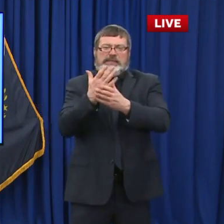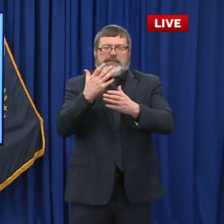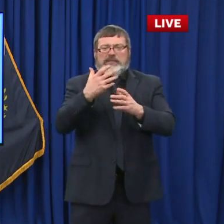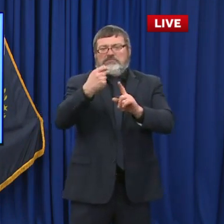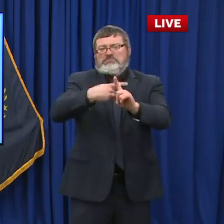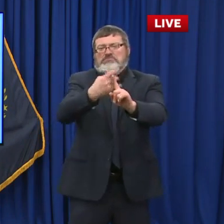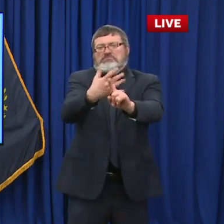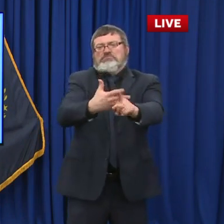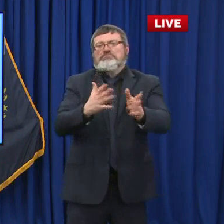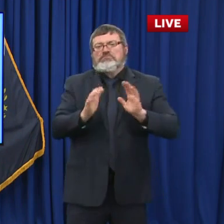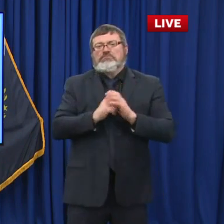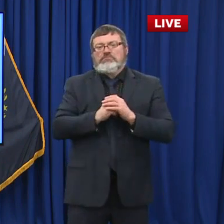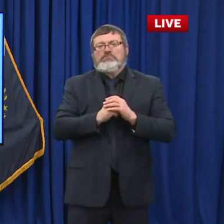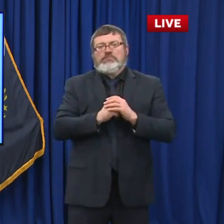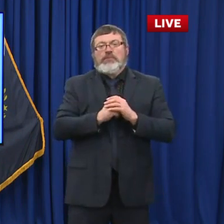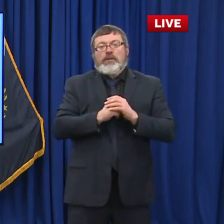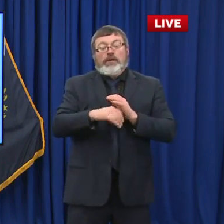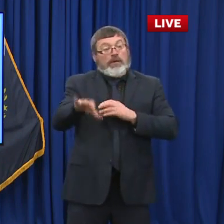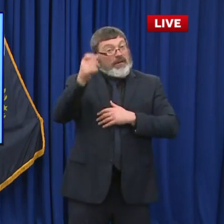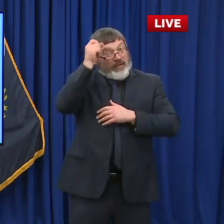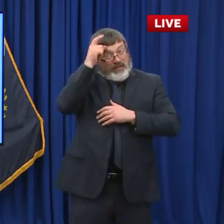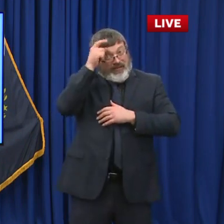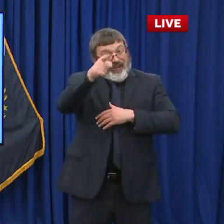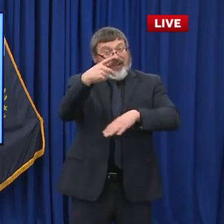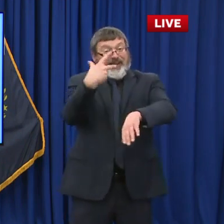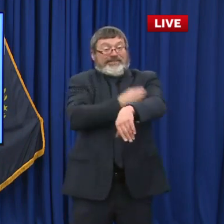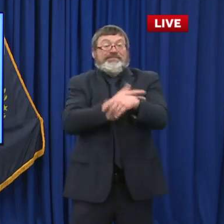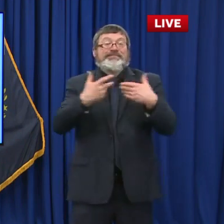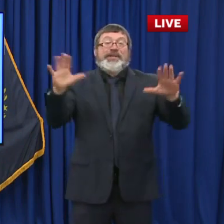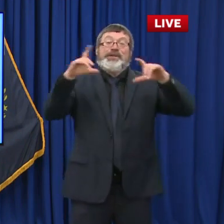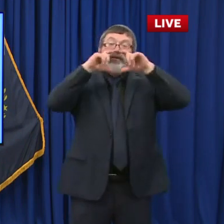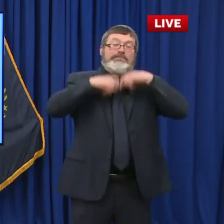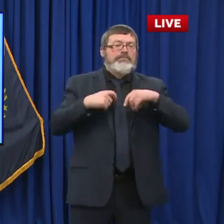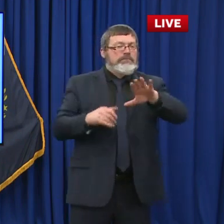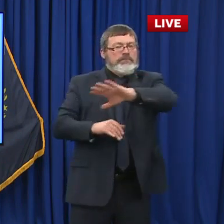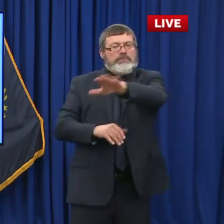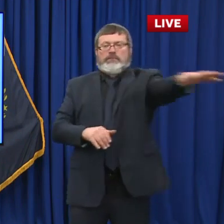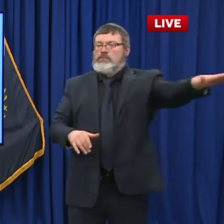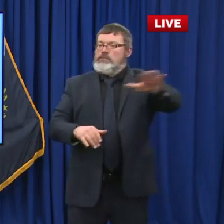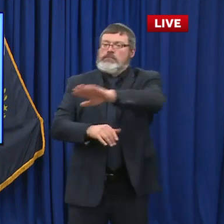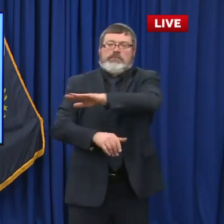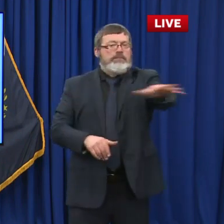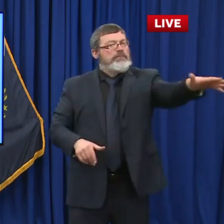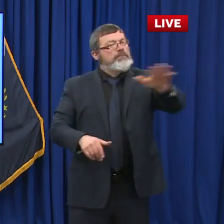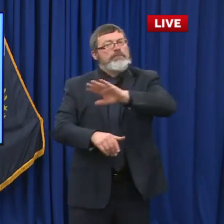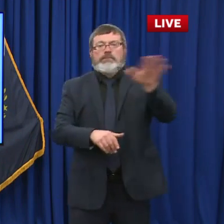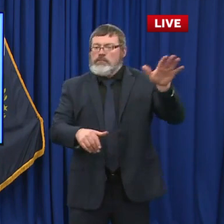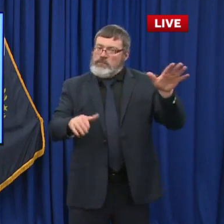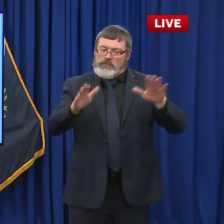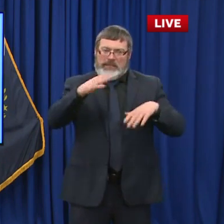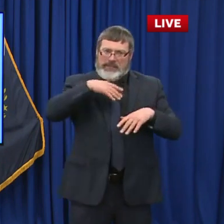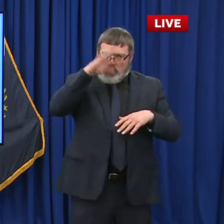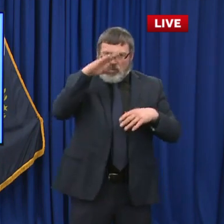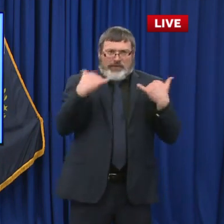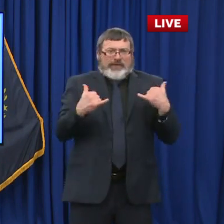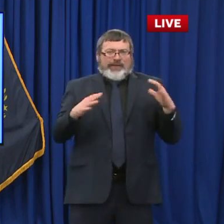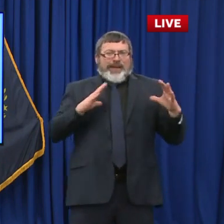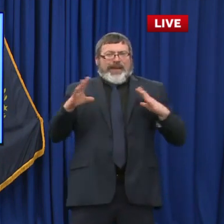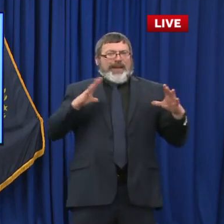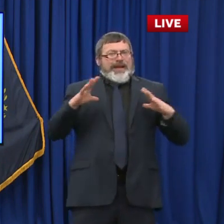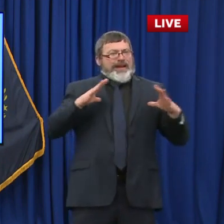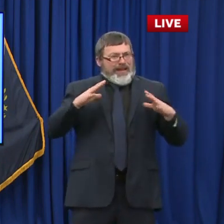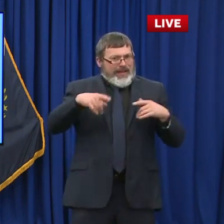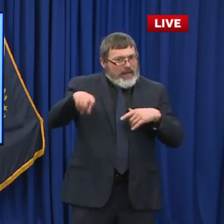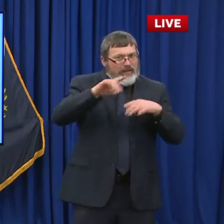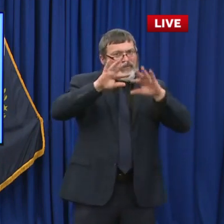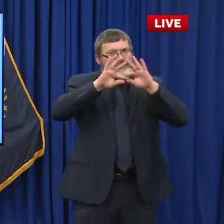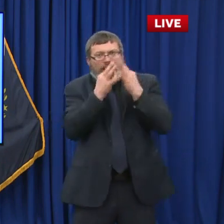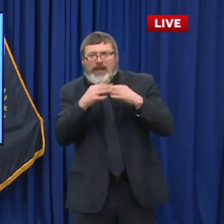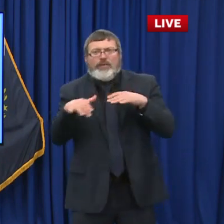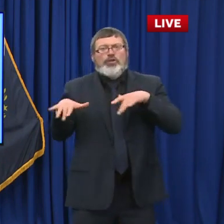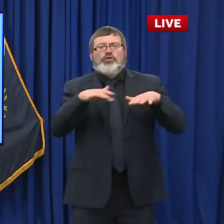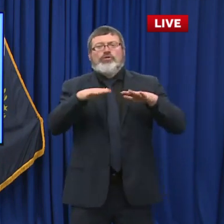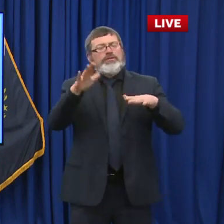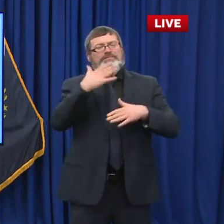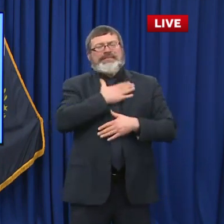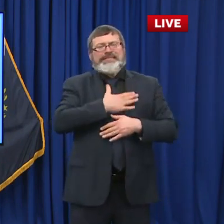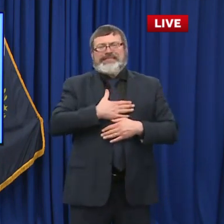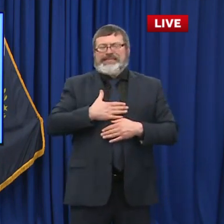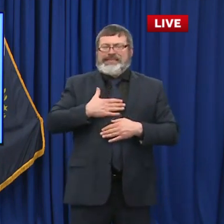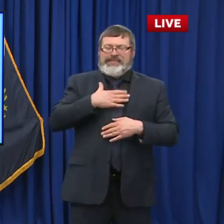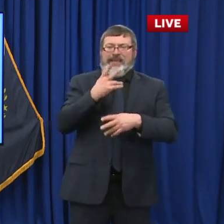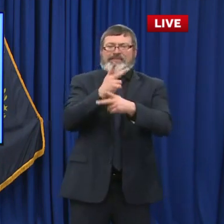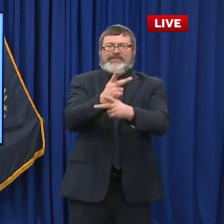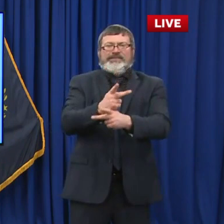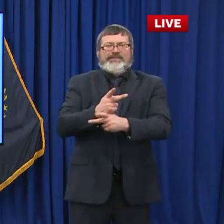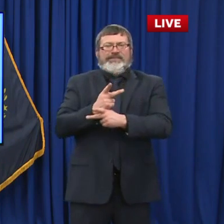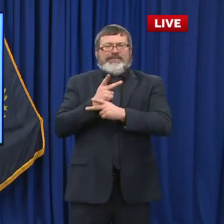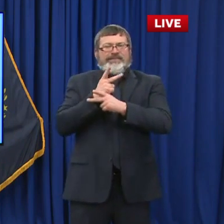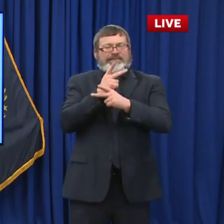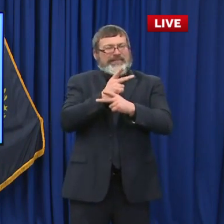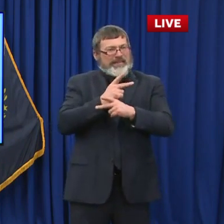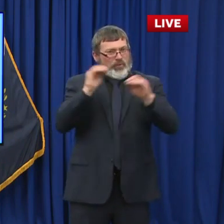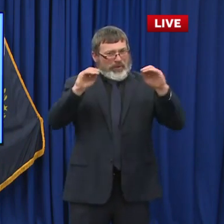THIS MEANS WE MUST CONTINUE TO TAKE COVID-19 PERCUSSIONS, ESPECIALLY NOW AS WE HEAD INTO THE HOLIDAYS -- PRECAUTIONS, ESPECIALLY NOW AS WE HEADED TO THE HOLIDAYS.